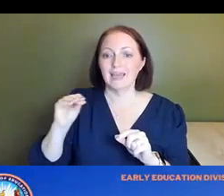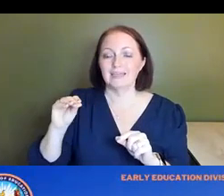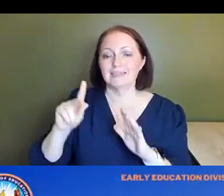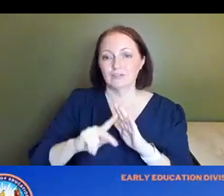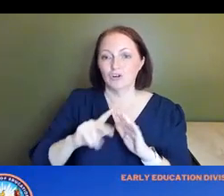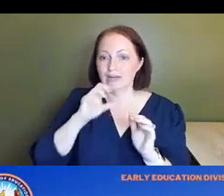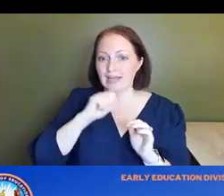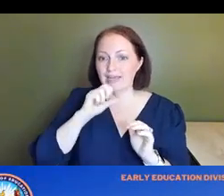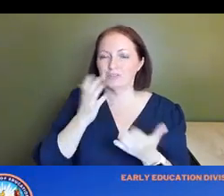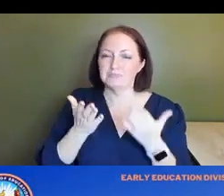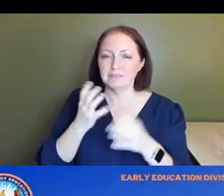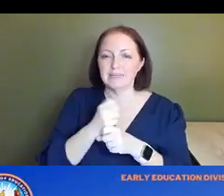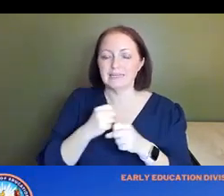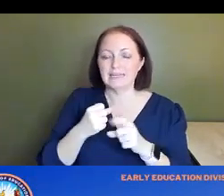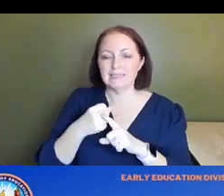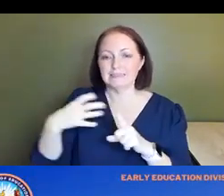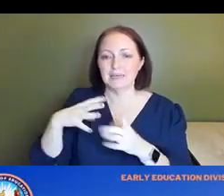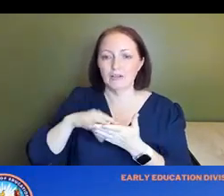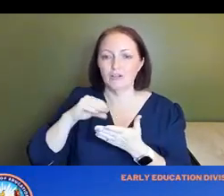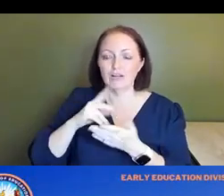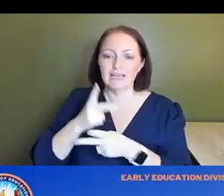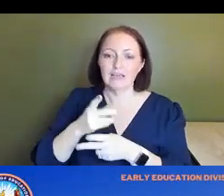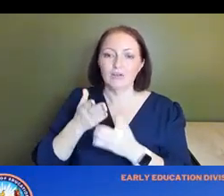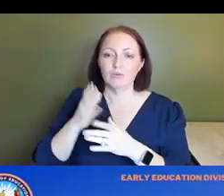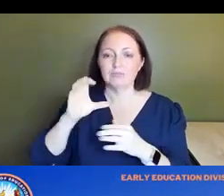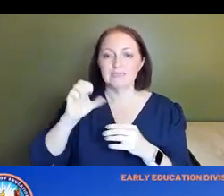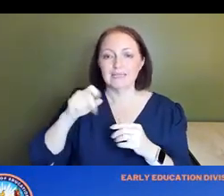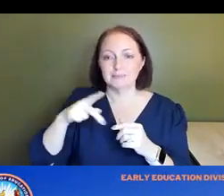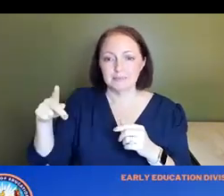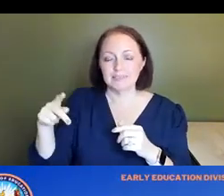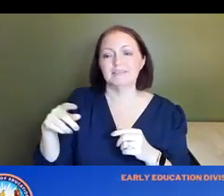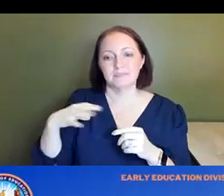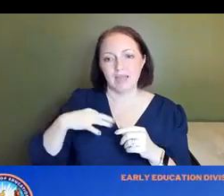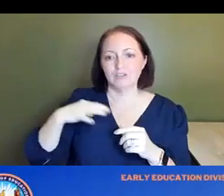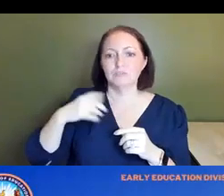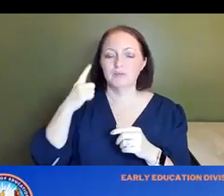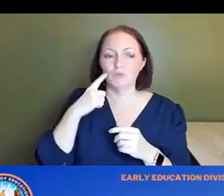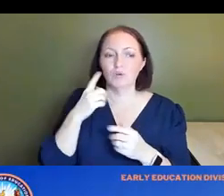who may be getting expanded learning and care through CSPP are eligible for part- and full-day